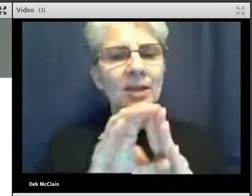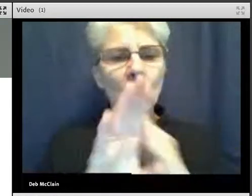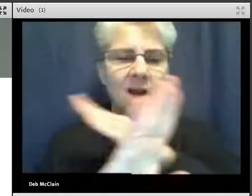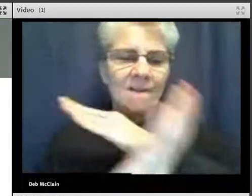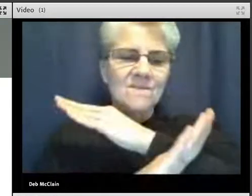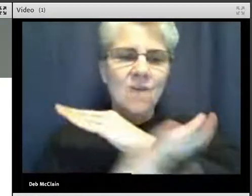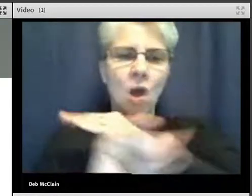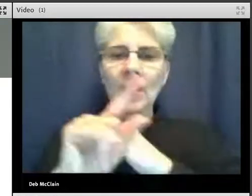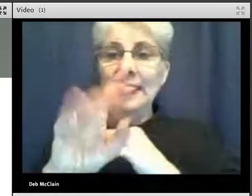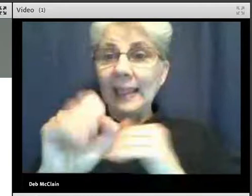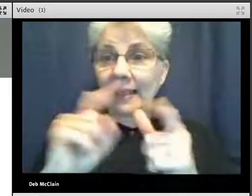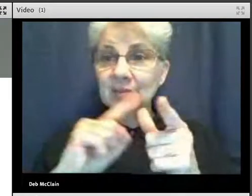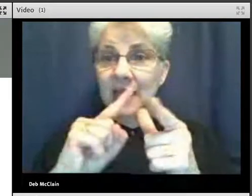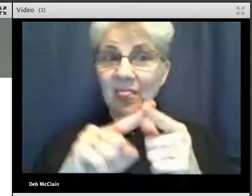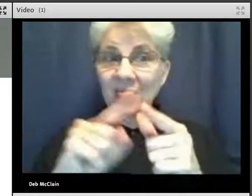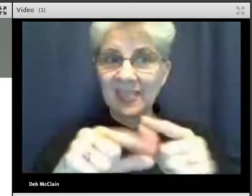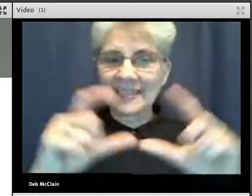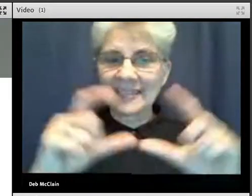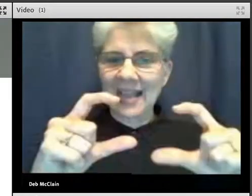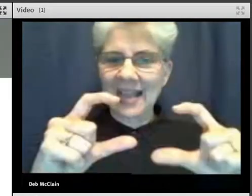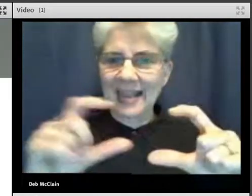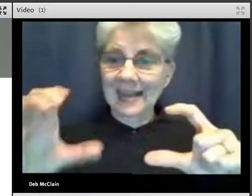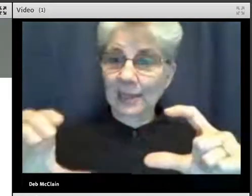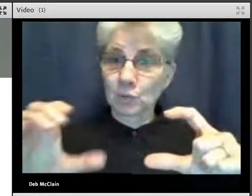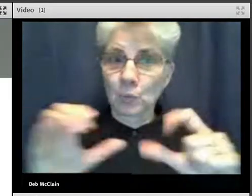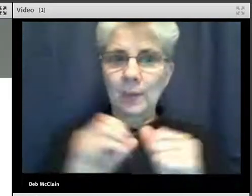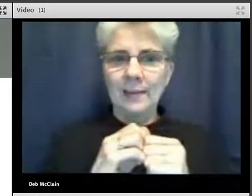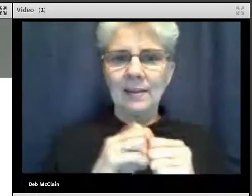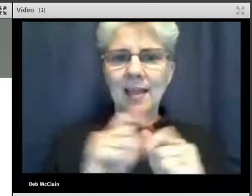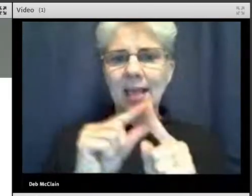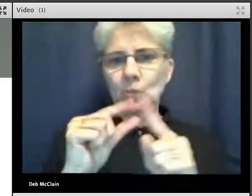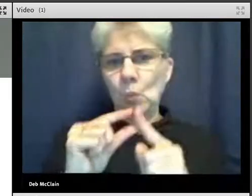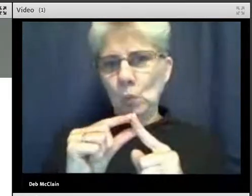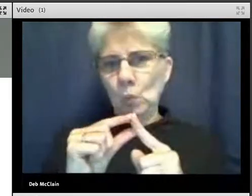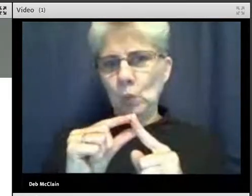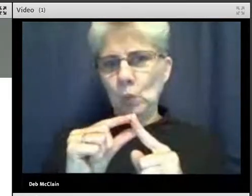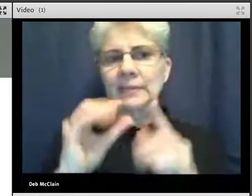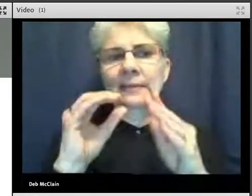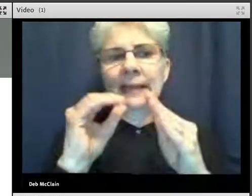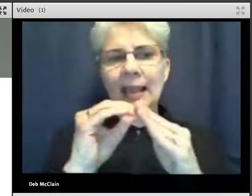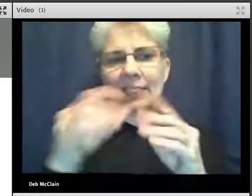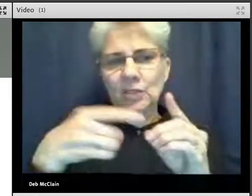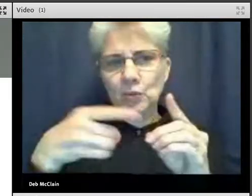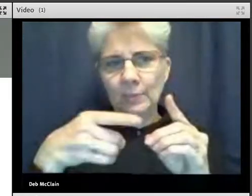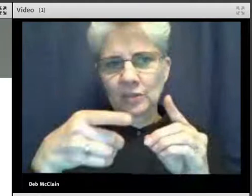Let's post a picture of fall leaves and then this content next to it as words